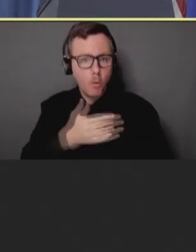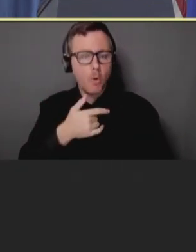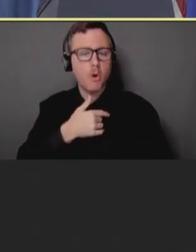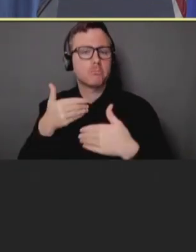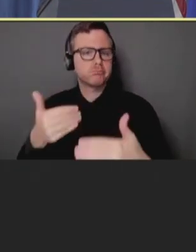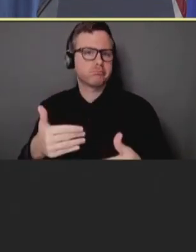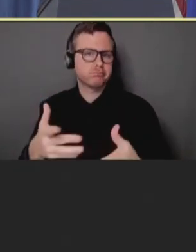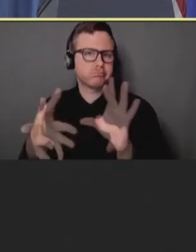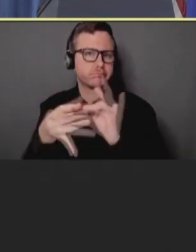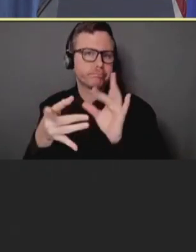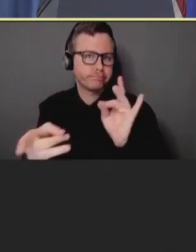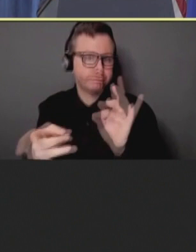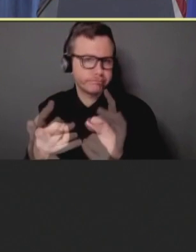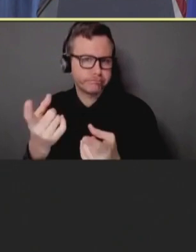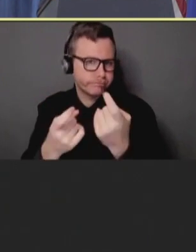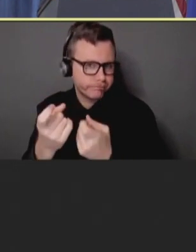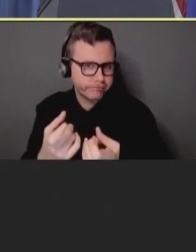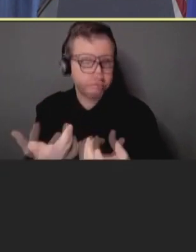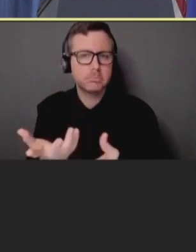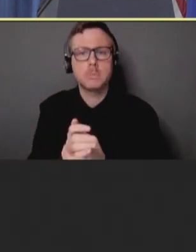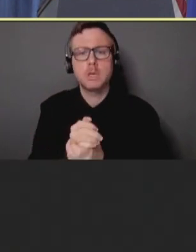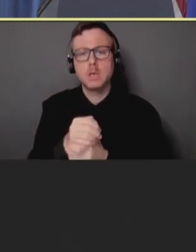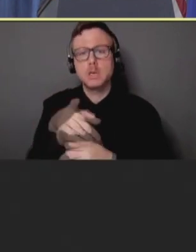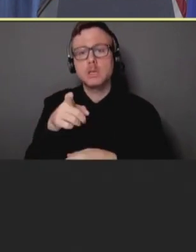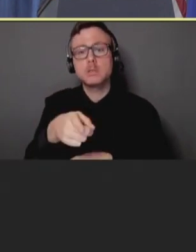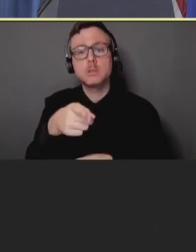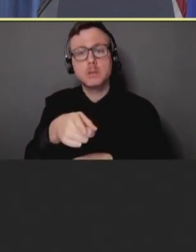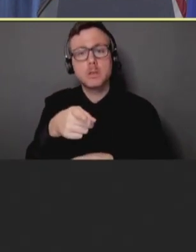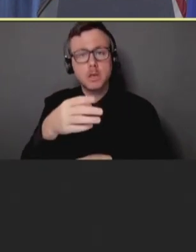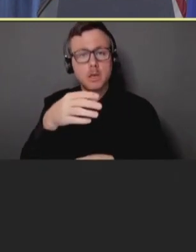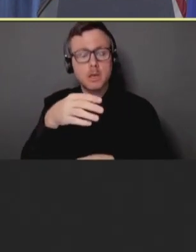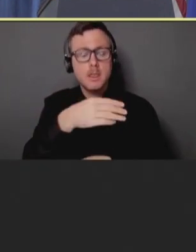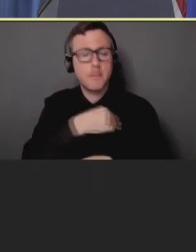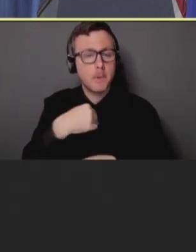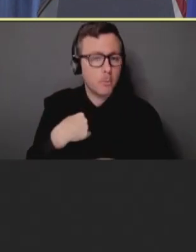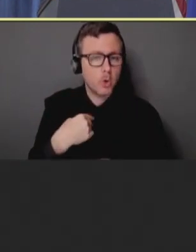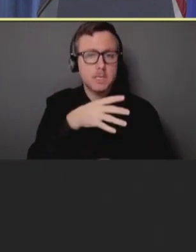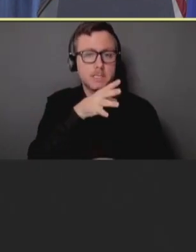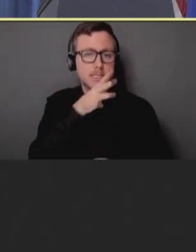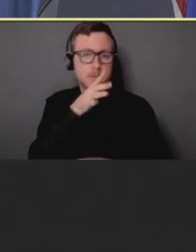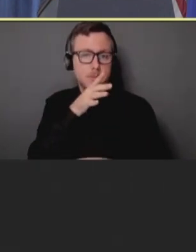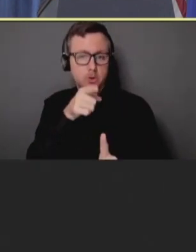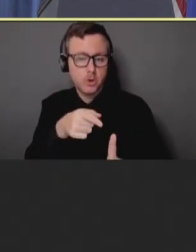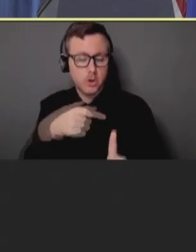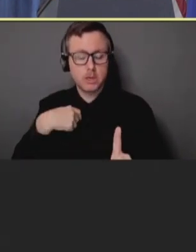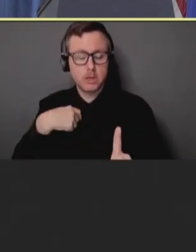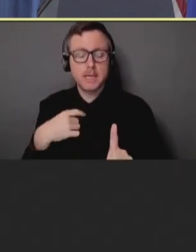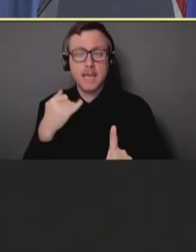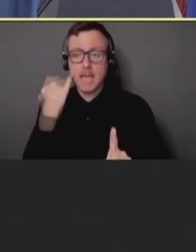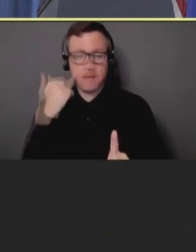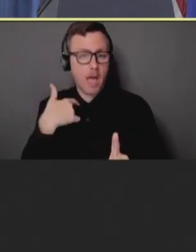During discussion I ask that all members and speakers identify themselves before speaking if I don't acknowledge you by name in giving you the floor.